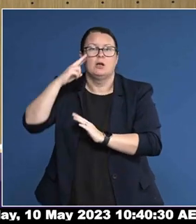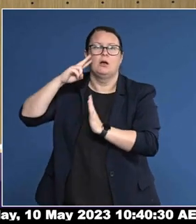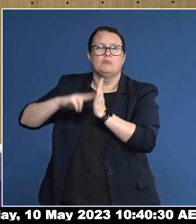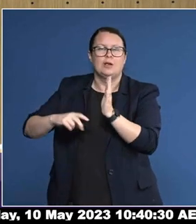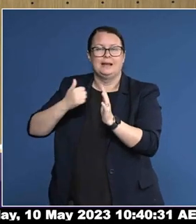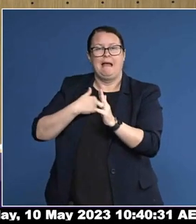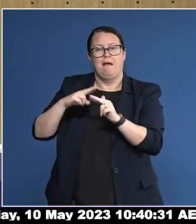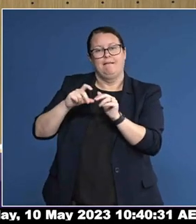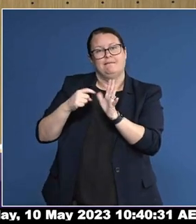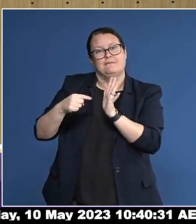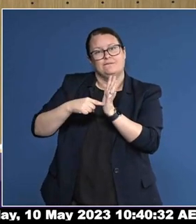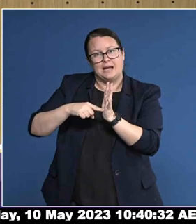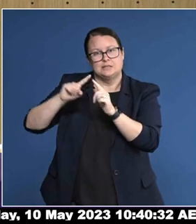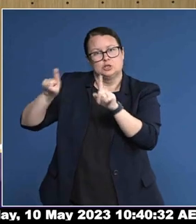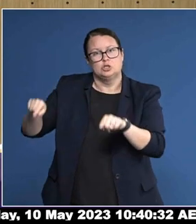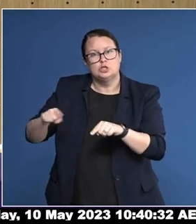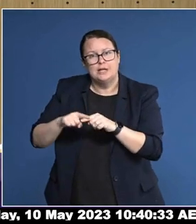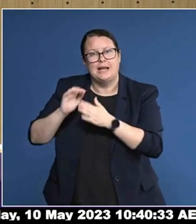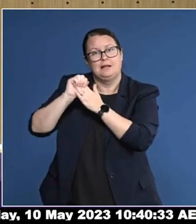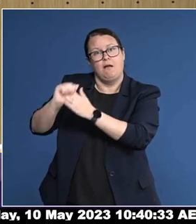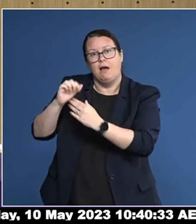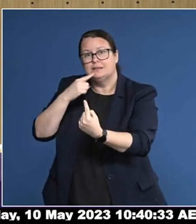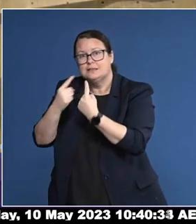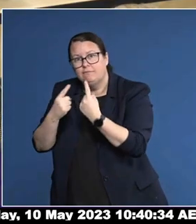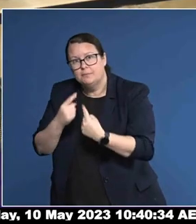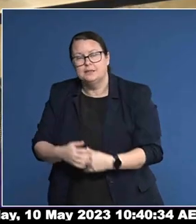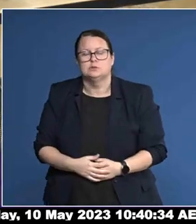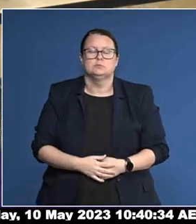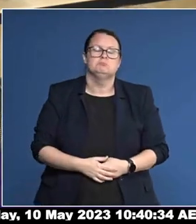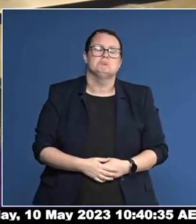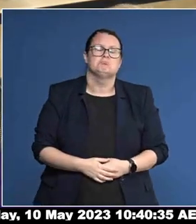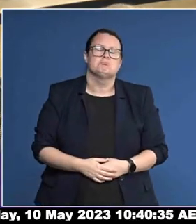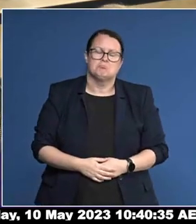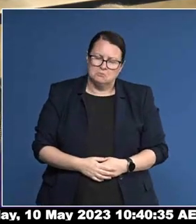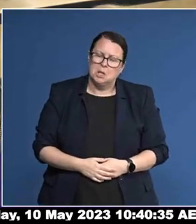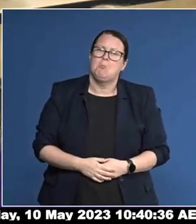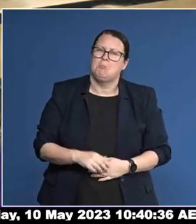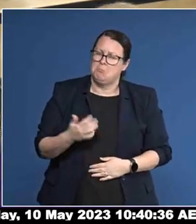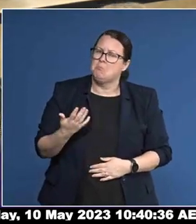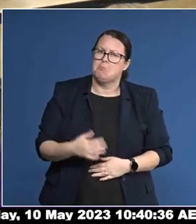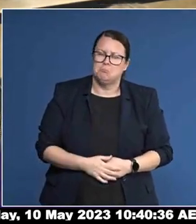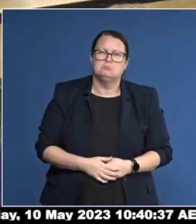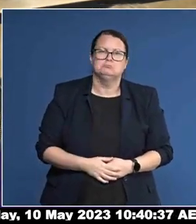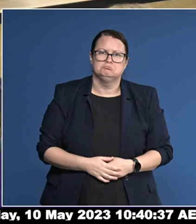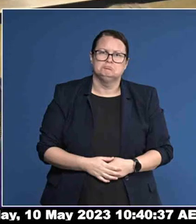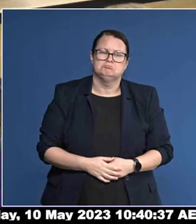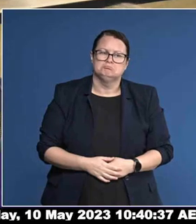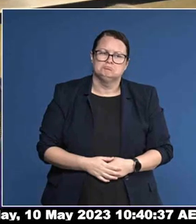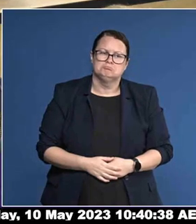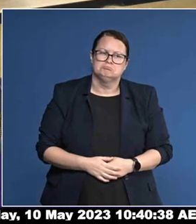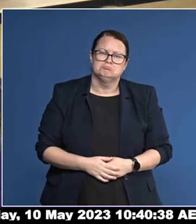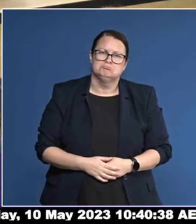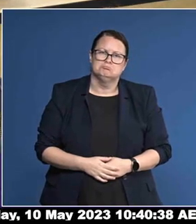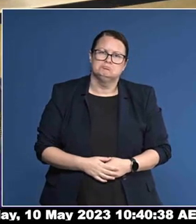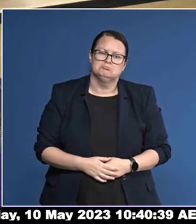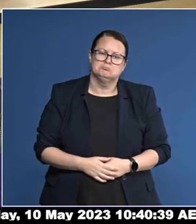If I can take you to - just going back a step first, the documents that you